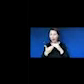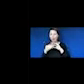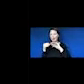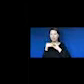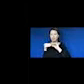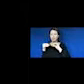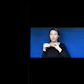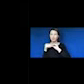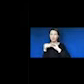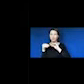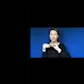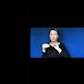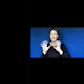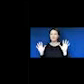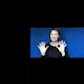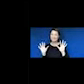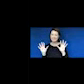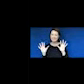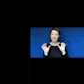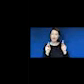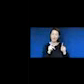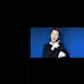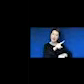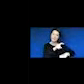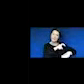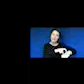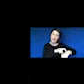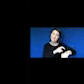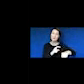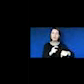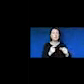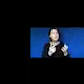We want to give them time to learn, for us to learn about them, and then we can share